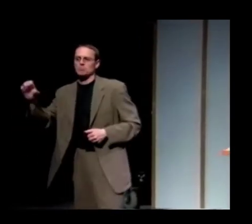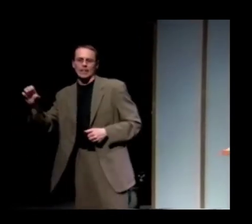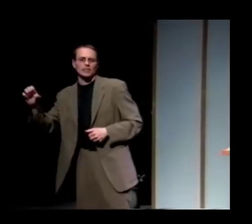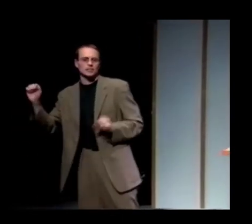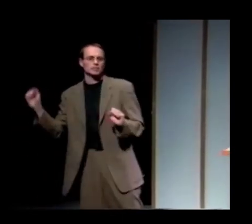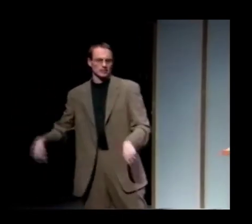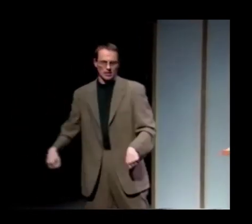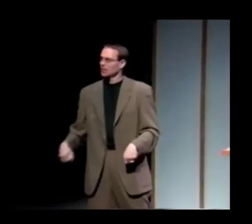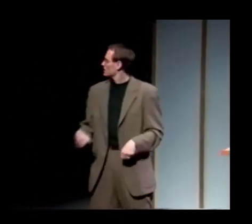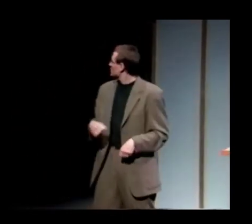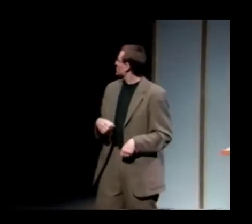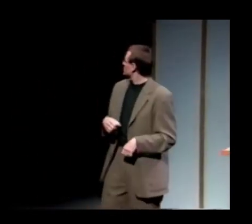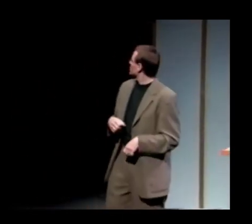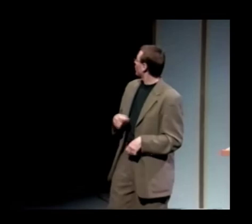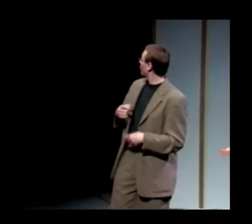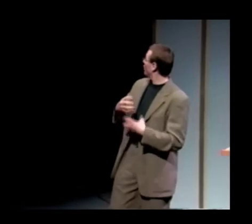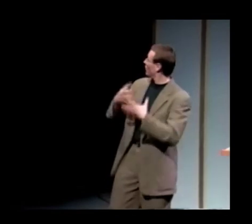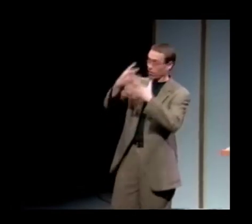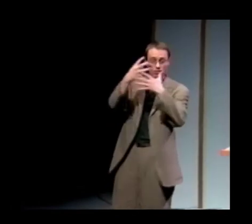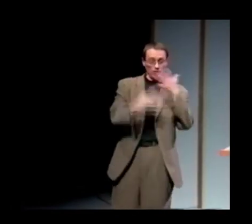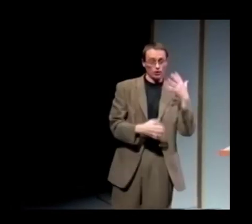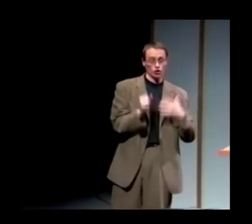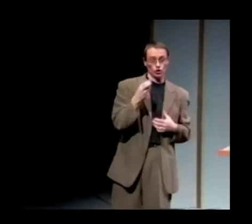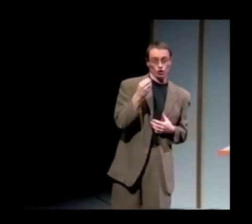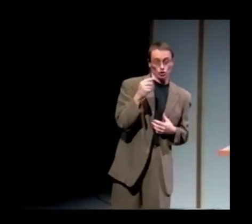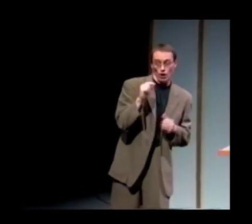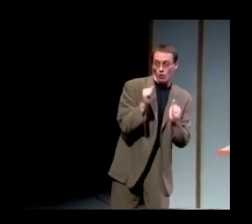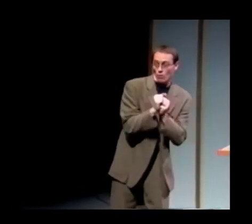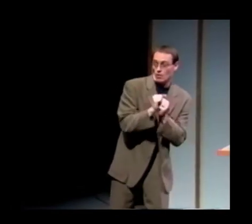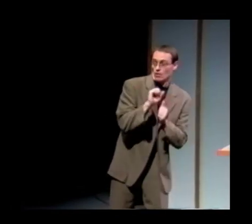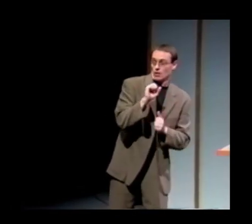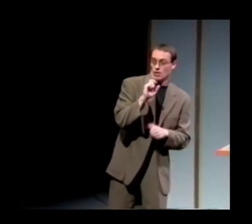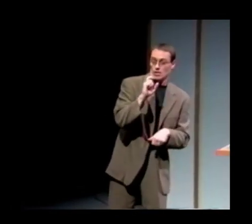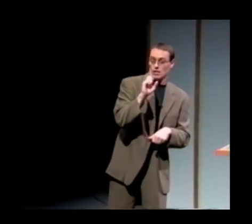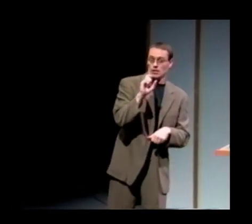SO YOU CAN PLAY WITH SPACE IN ASL.